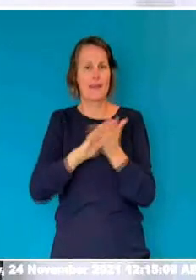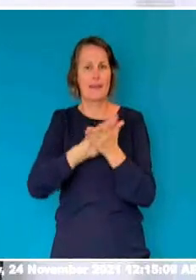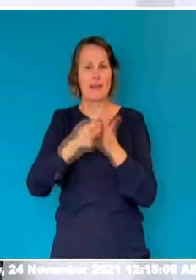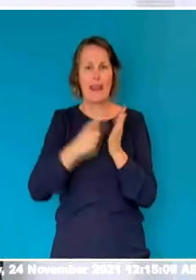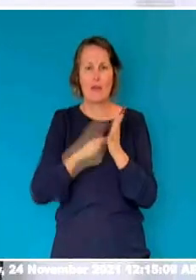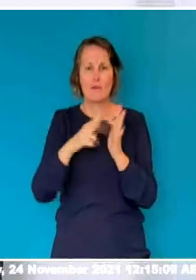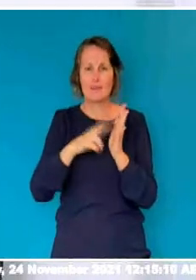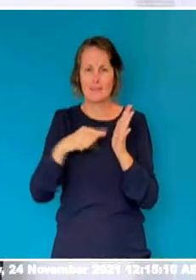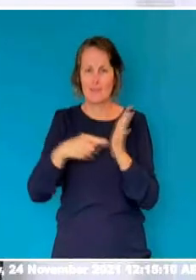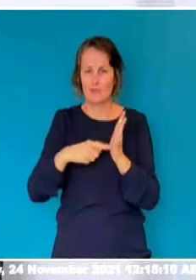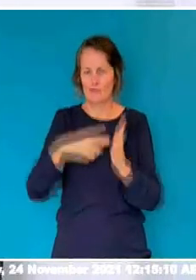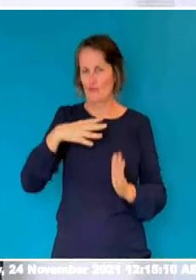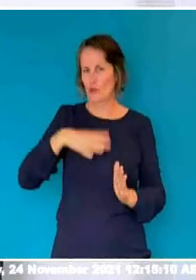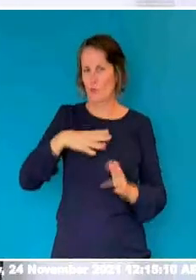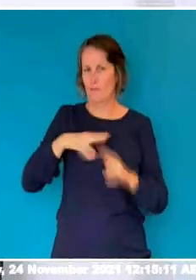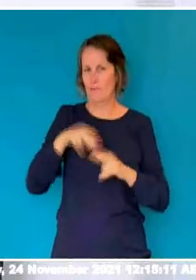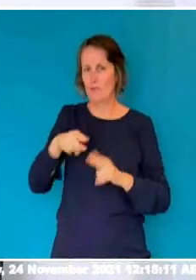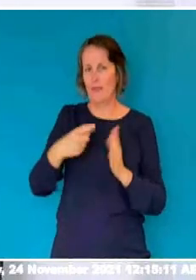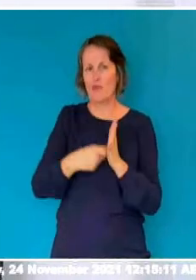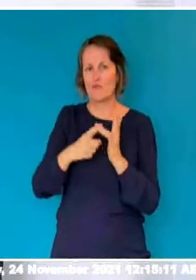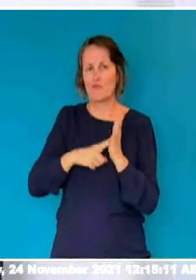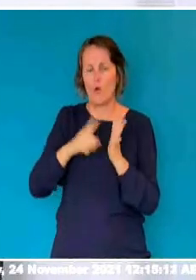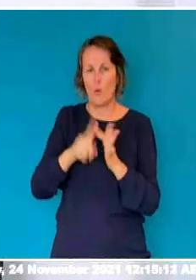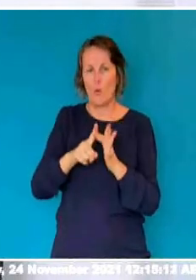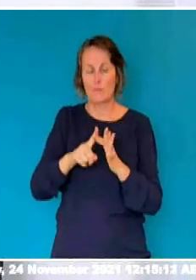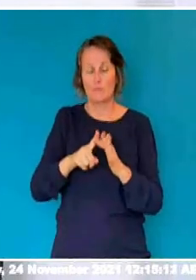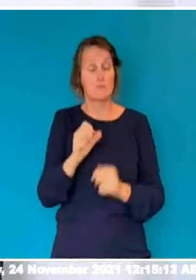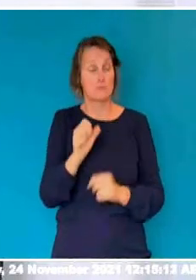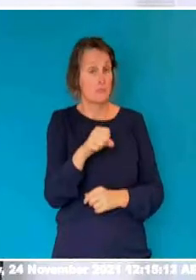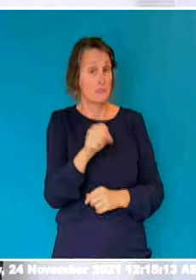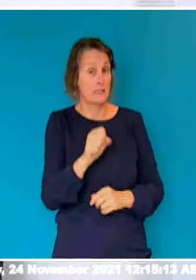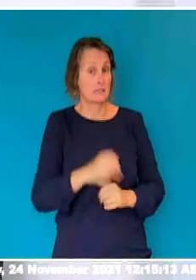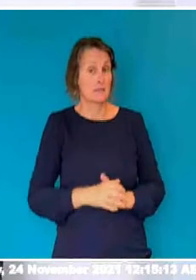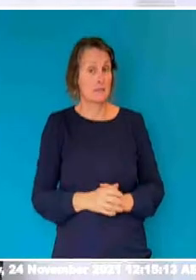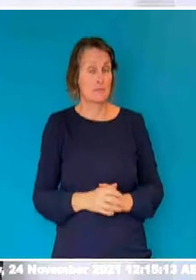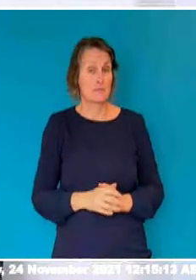And that's the case whether you are seeking an adjustment through the